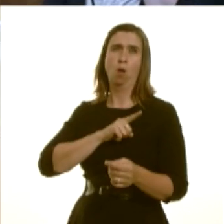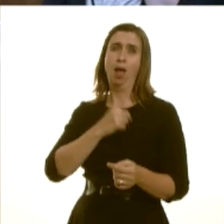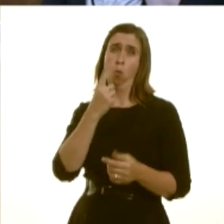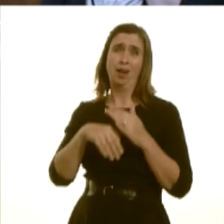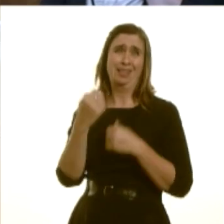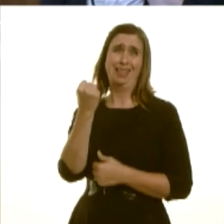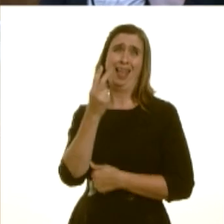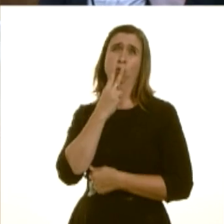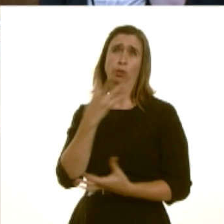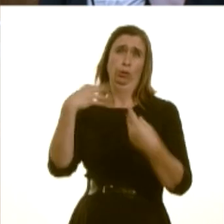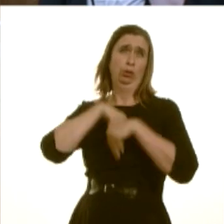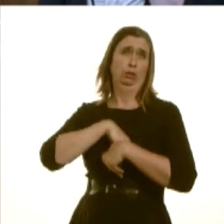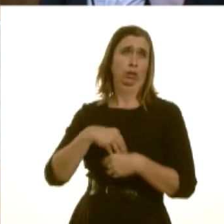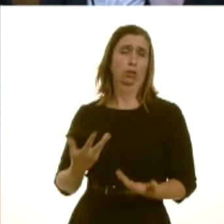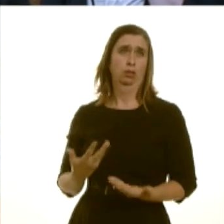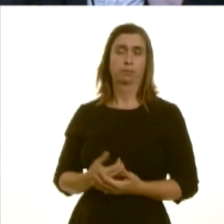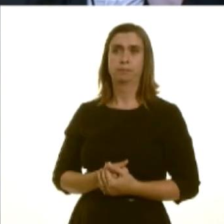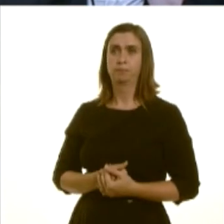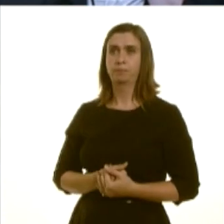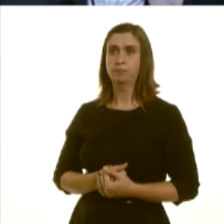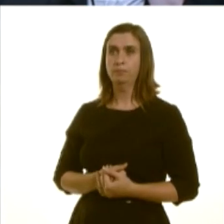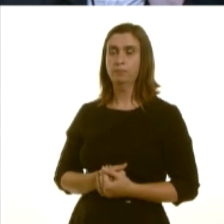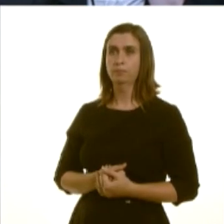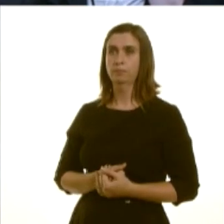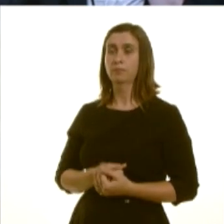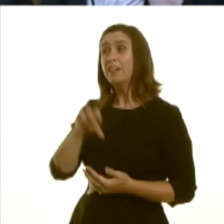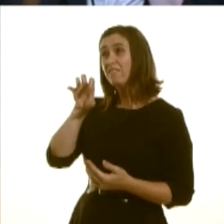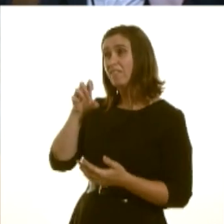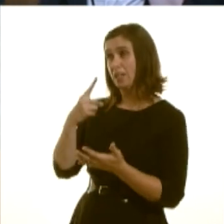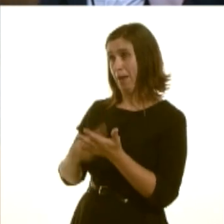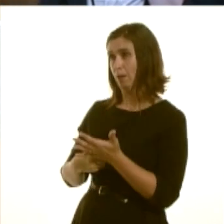Carwyn Jones: I thank the Member for the question. Our view is that £50 is the appropriate level